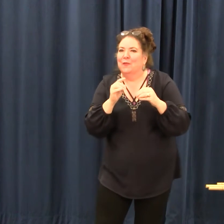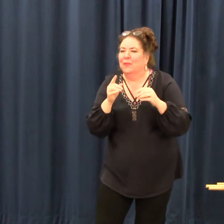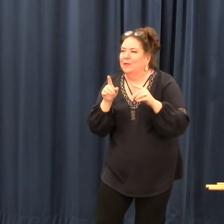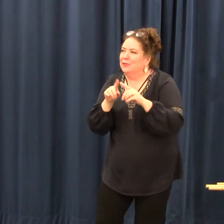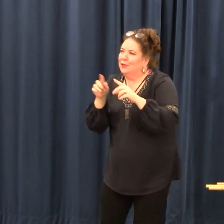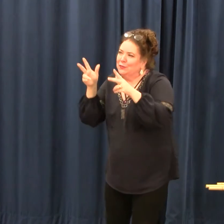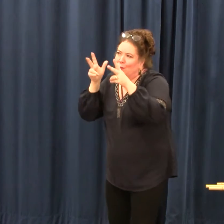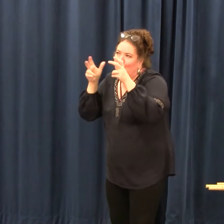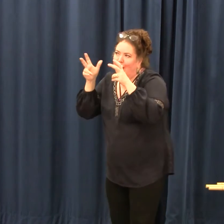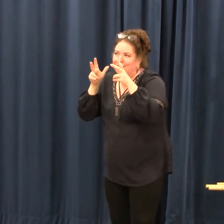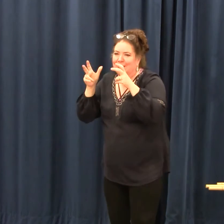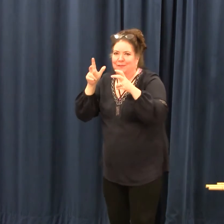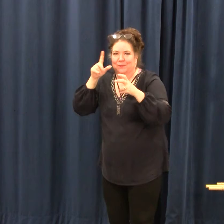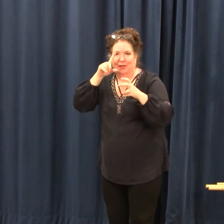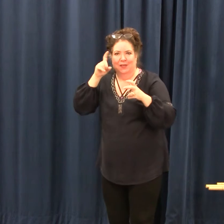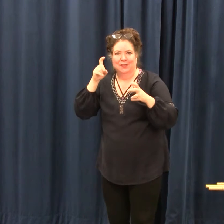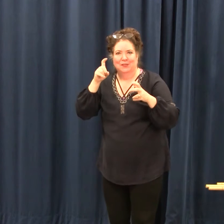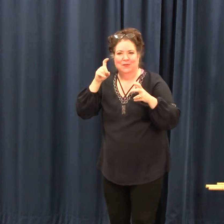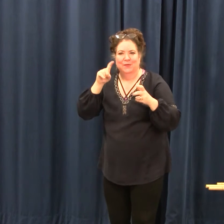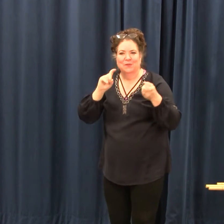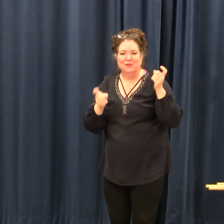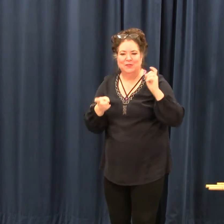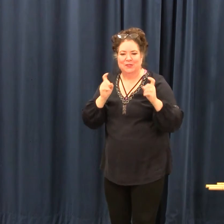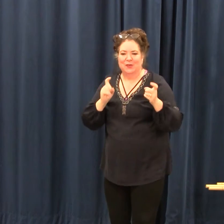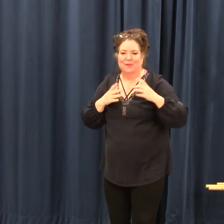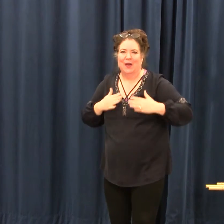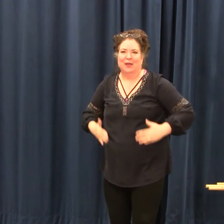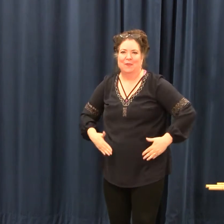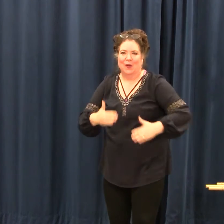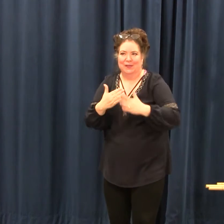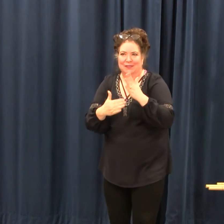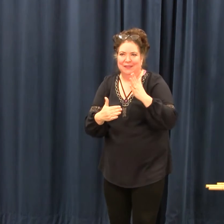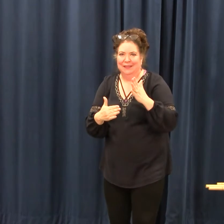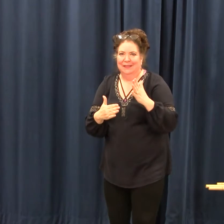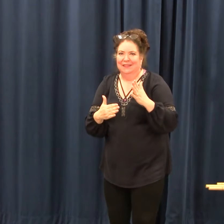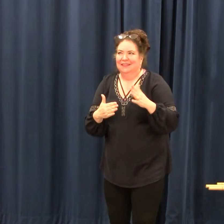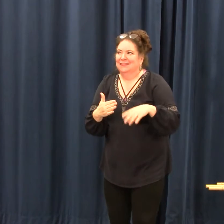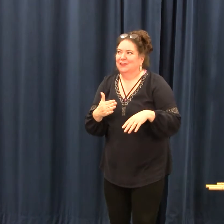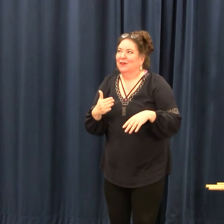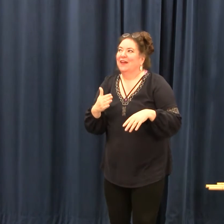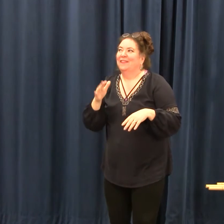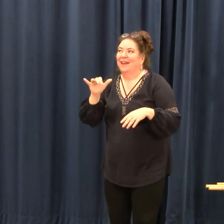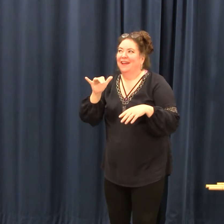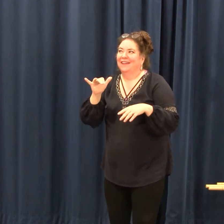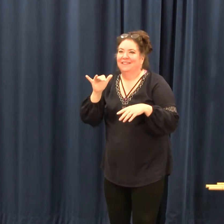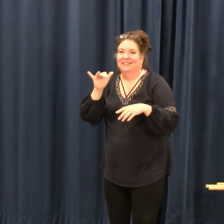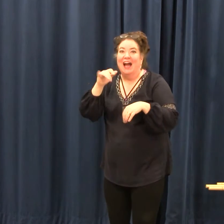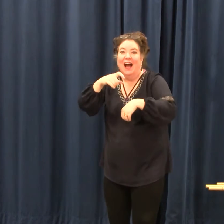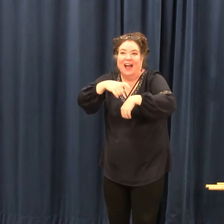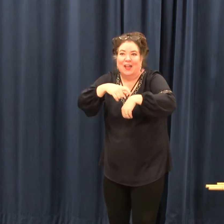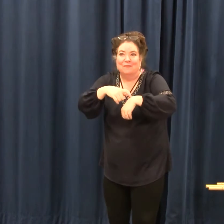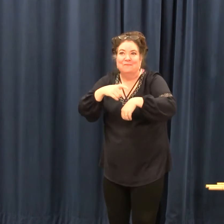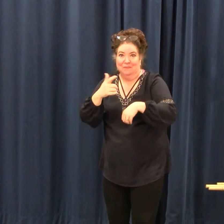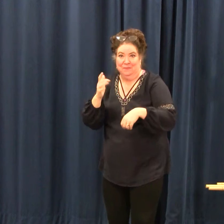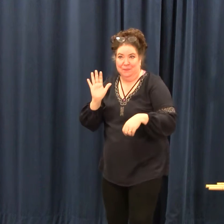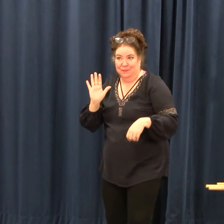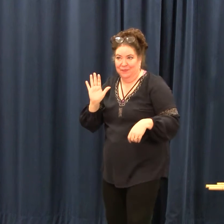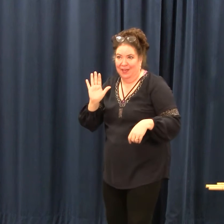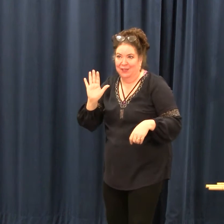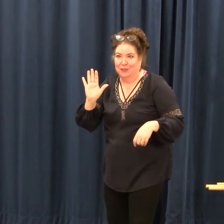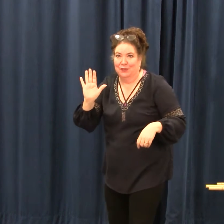But I was also watching because we switched up body parts, so at that time I should have